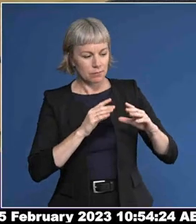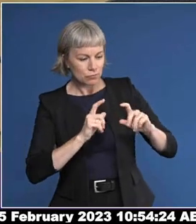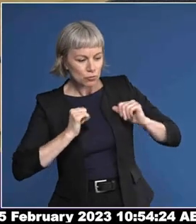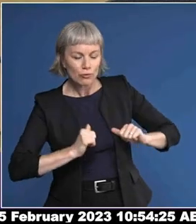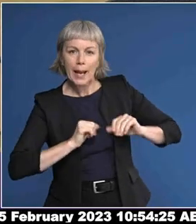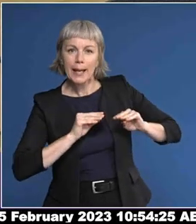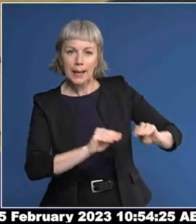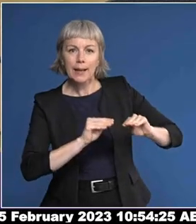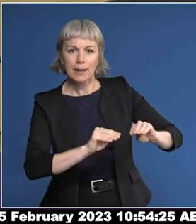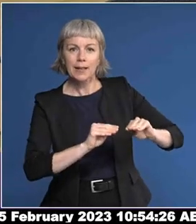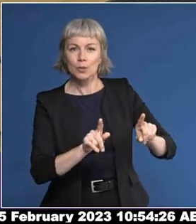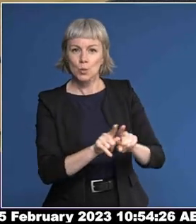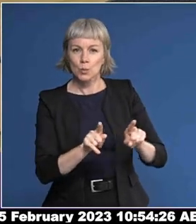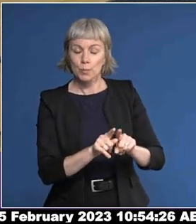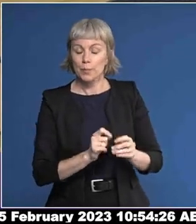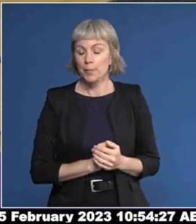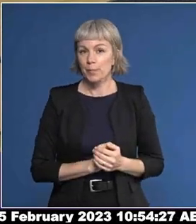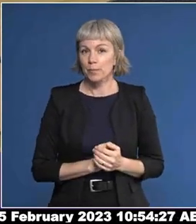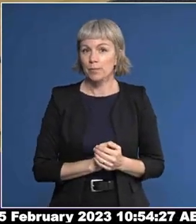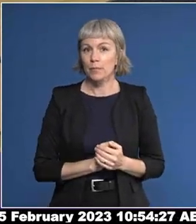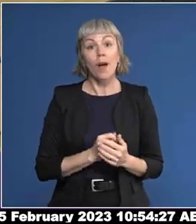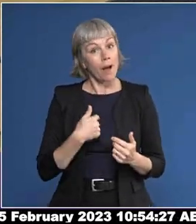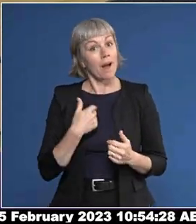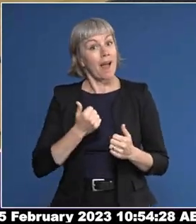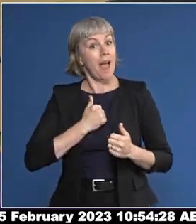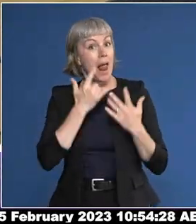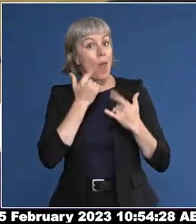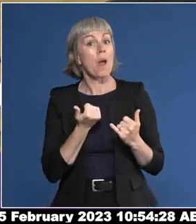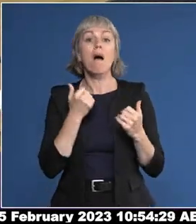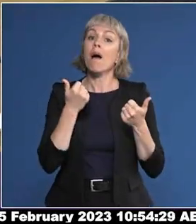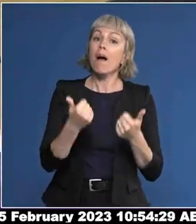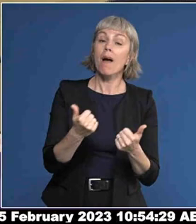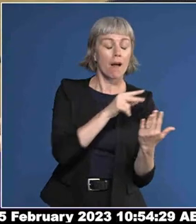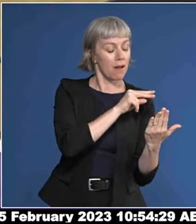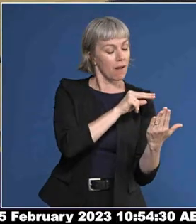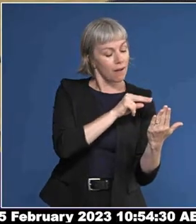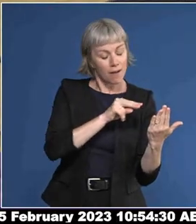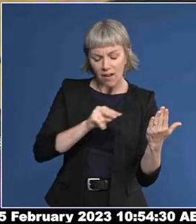As I said, we went through hopeful that we would see people with disability in there. But those items were raised.